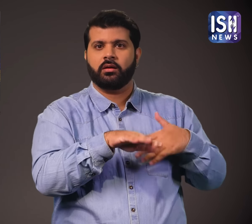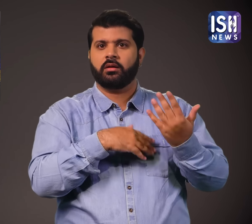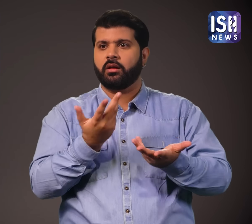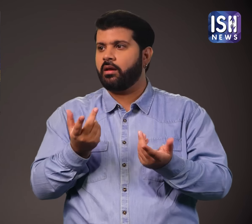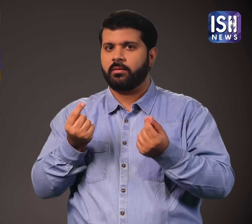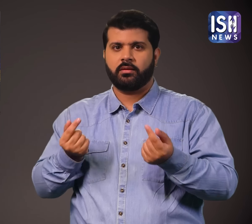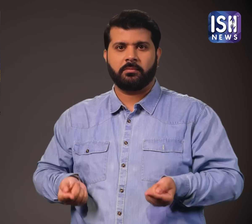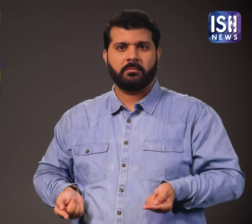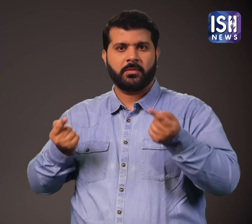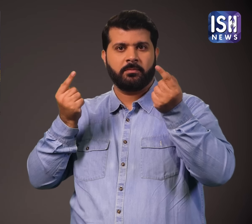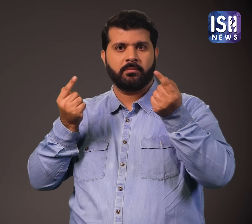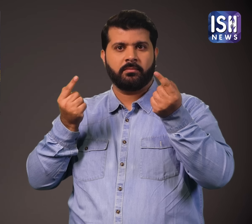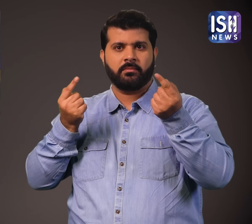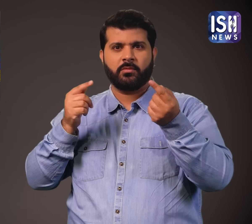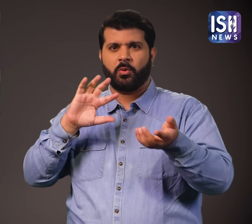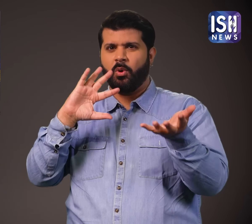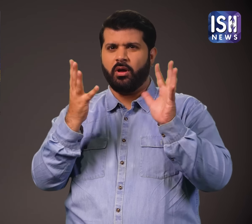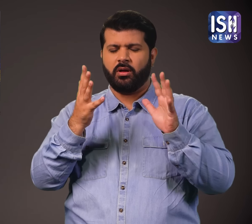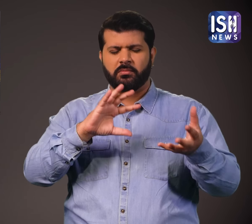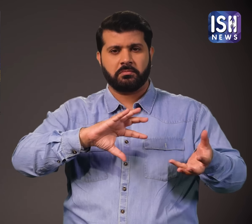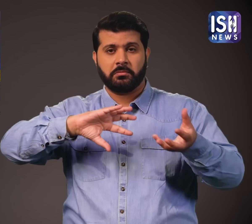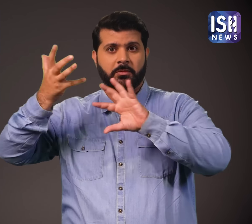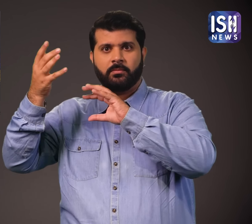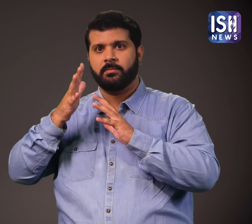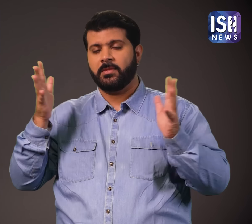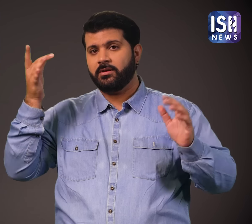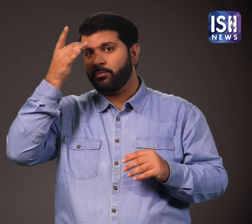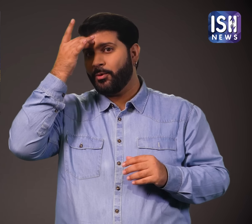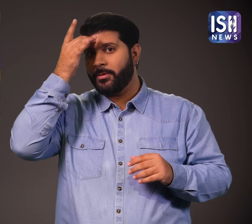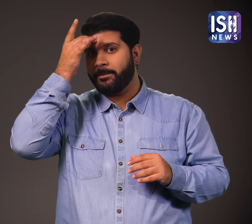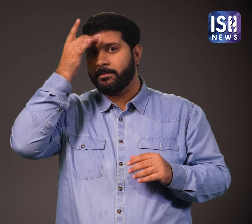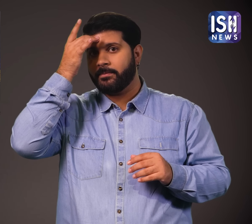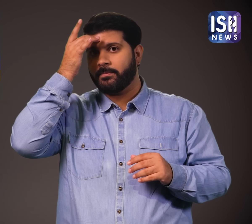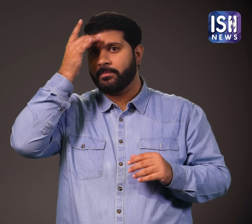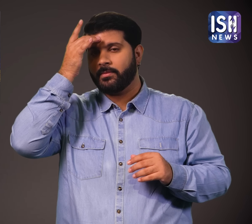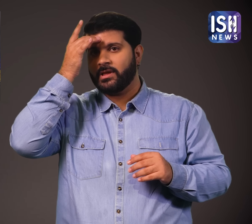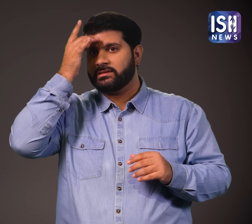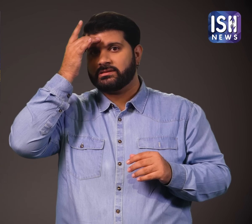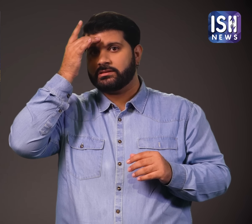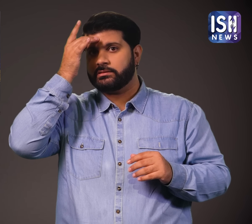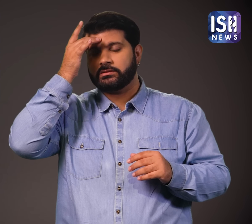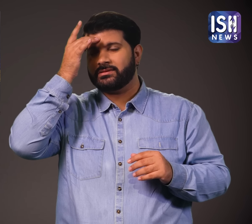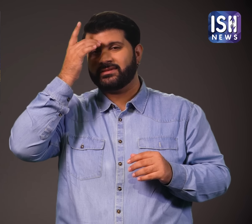This has increased prices and created global uncertainty and difficulties.